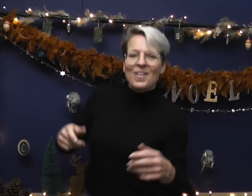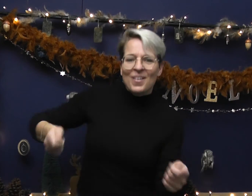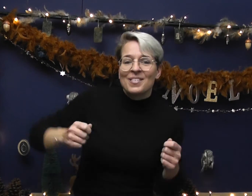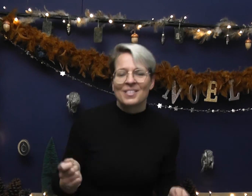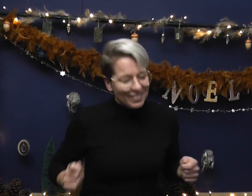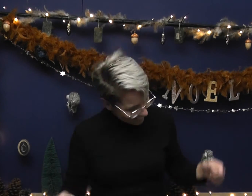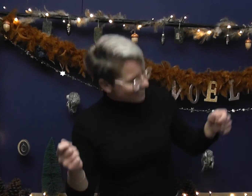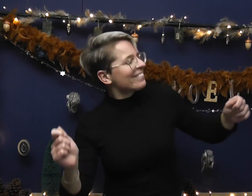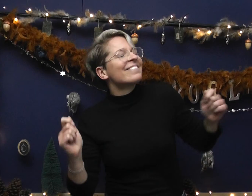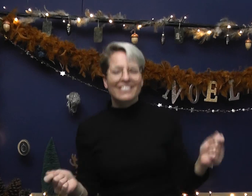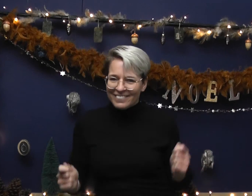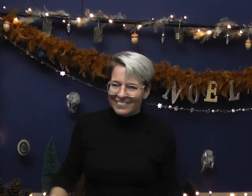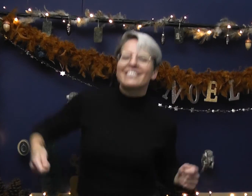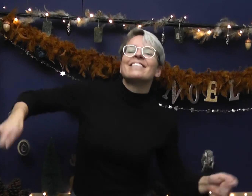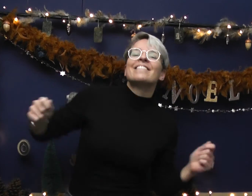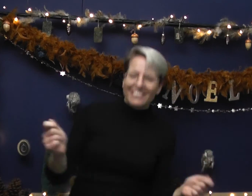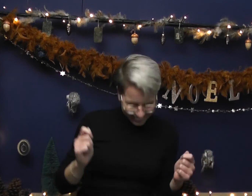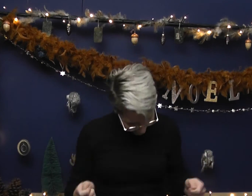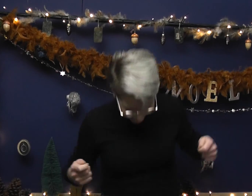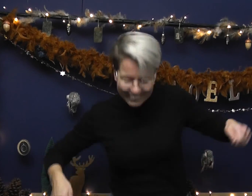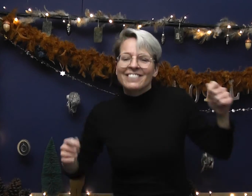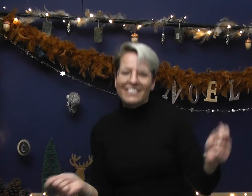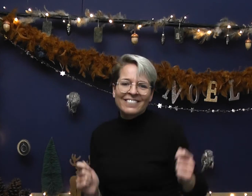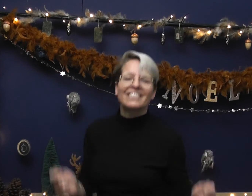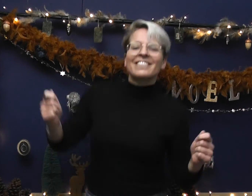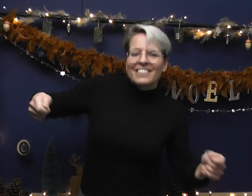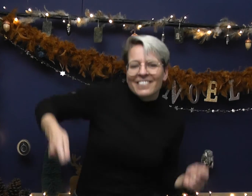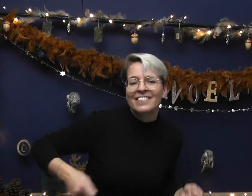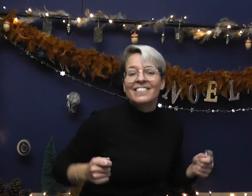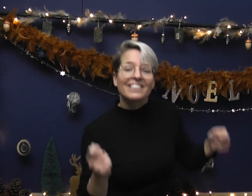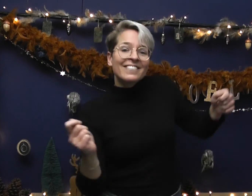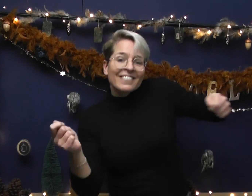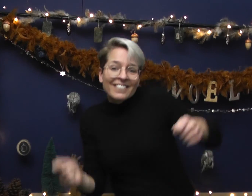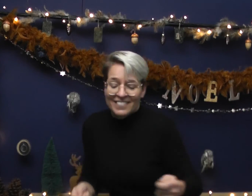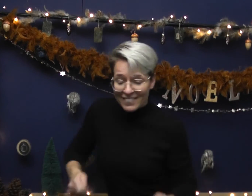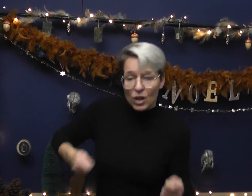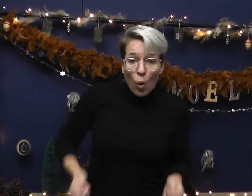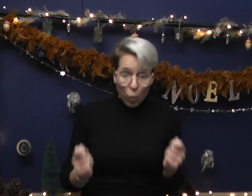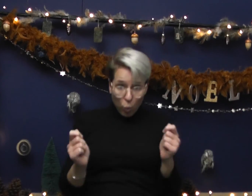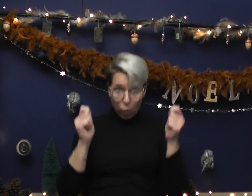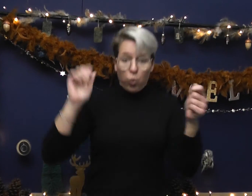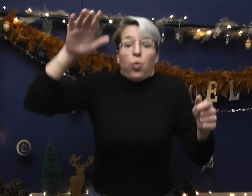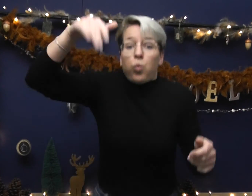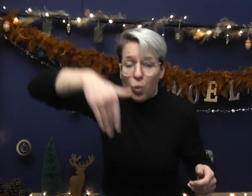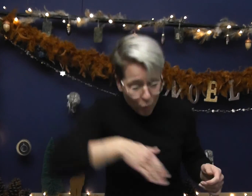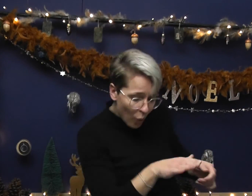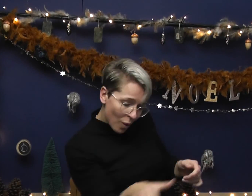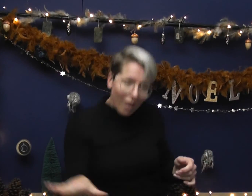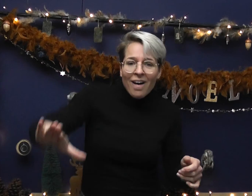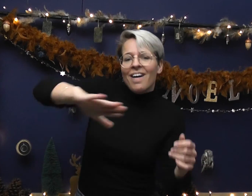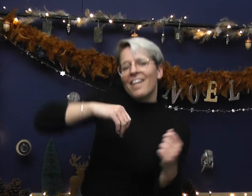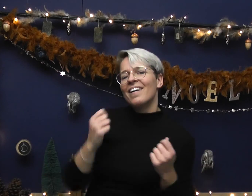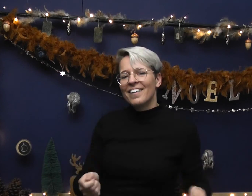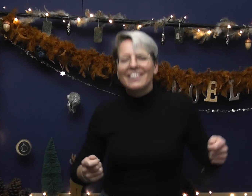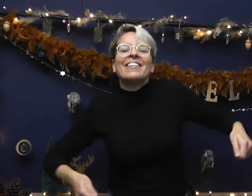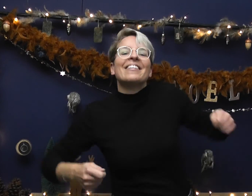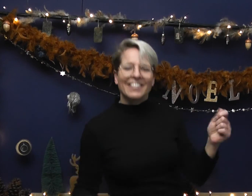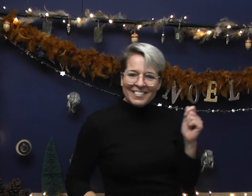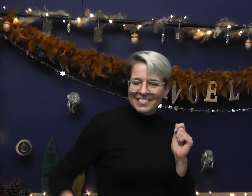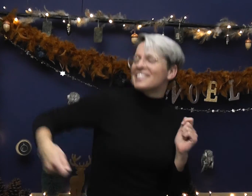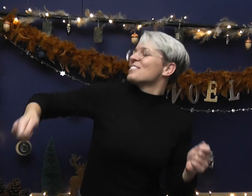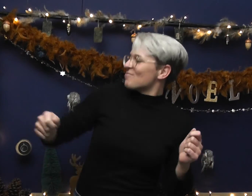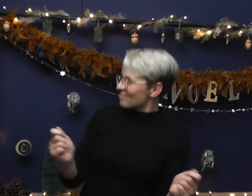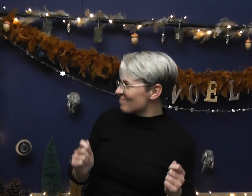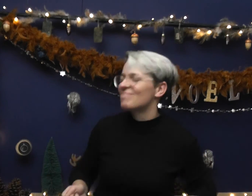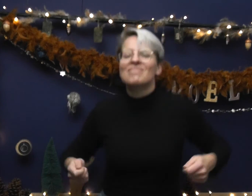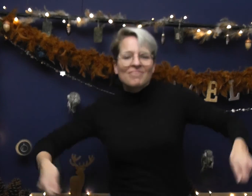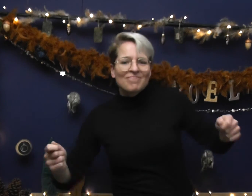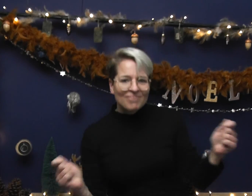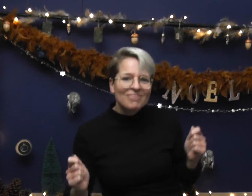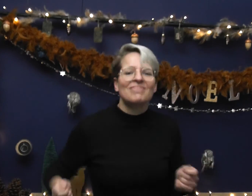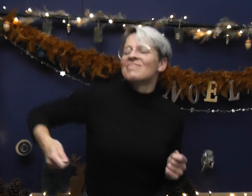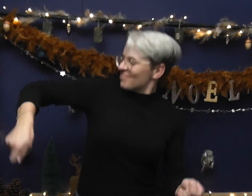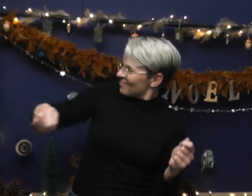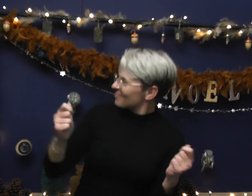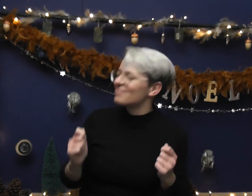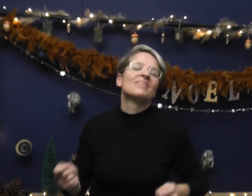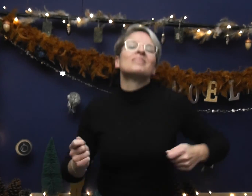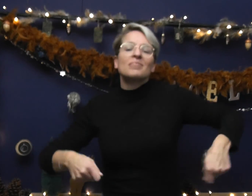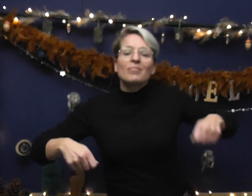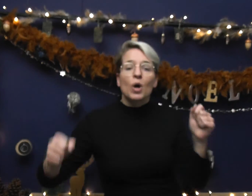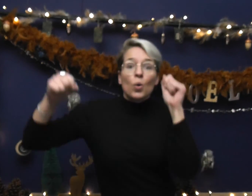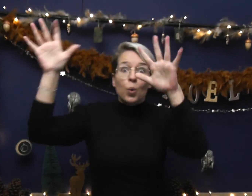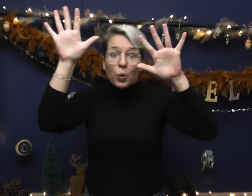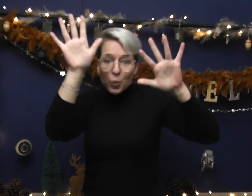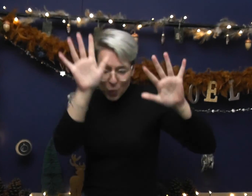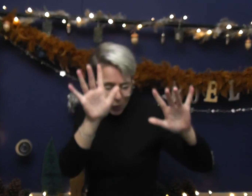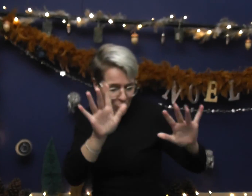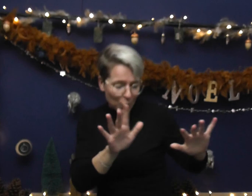Oh ooh oh, oh, oh, oh, oh, oh, oh, oh, oh Oh ooh oh, oh, oh, oh, oh, oh, oh, oh, oh